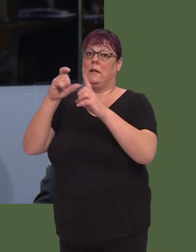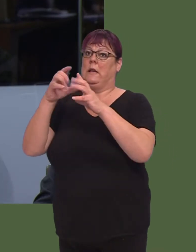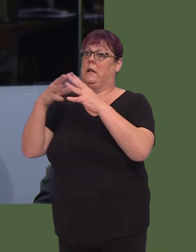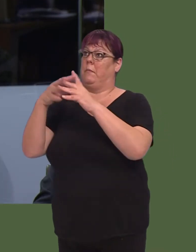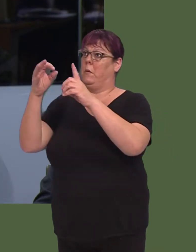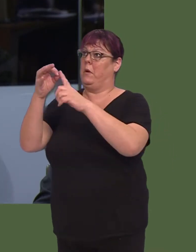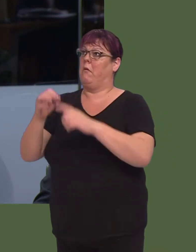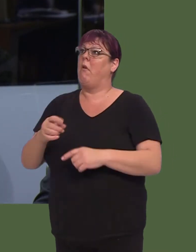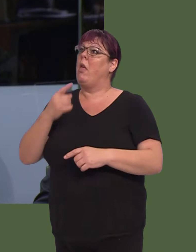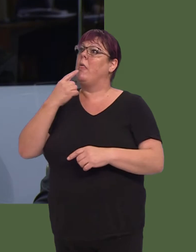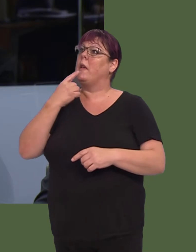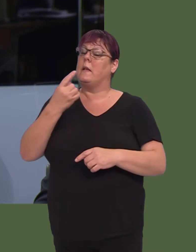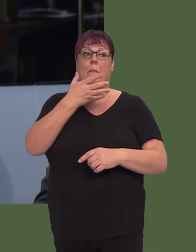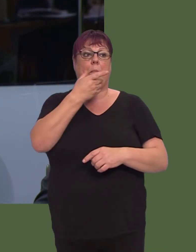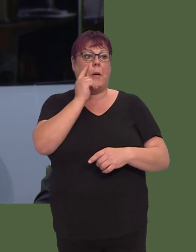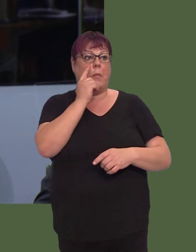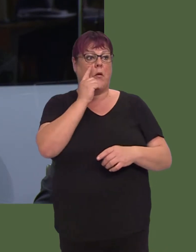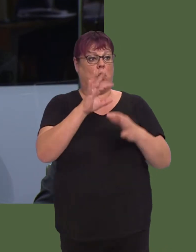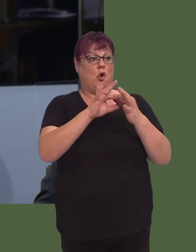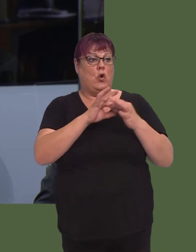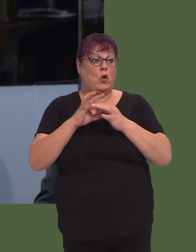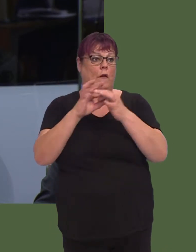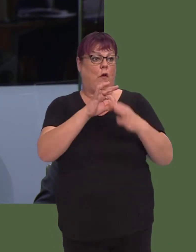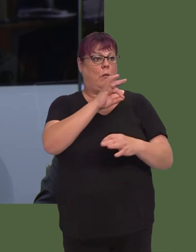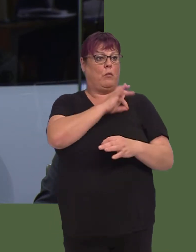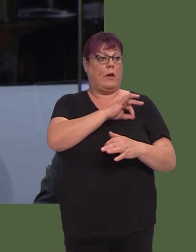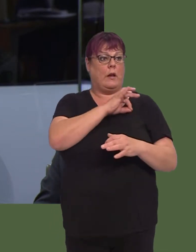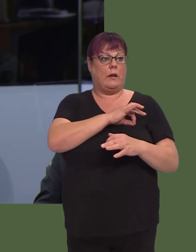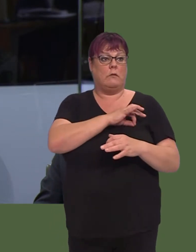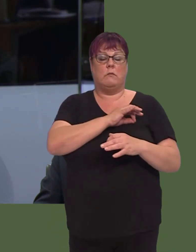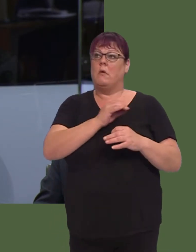They found evidence of positive employment outcomes for universal credit claimants with